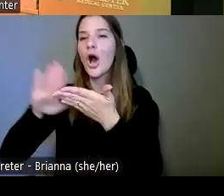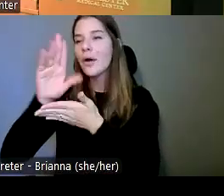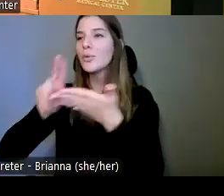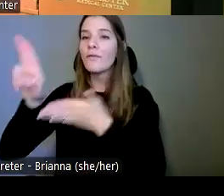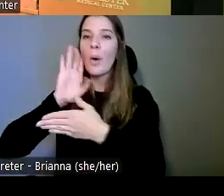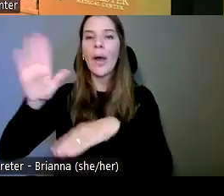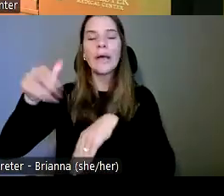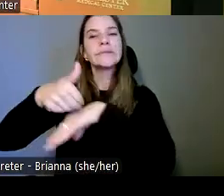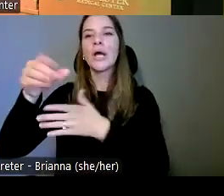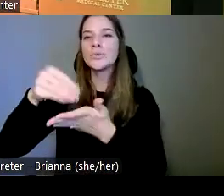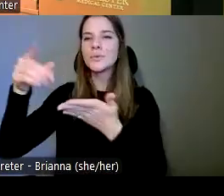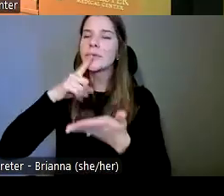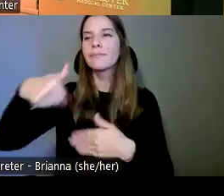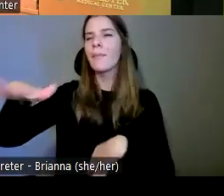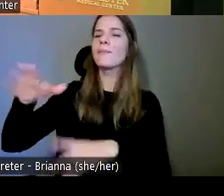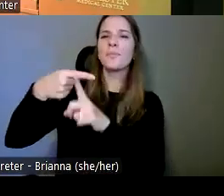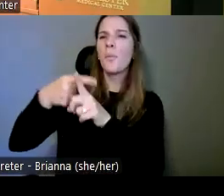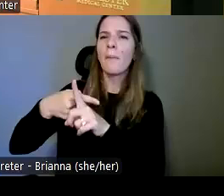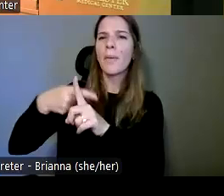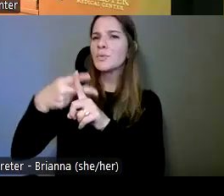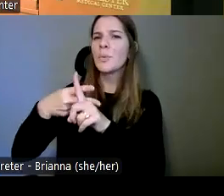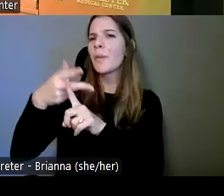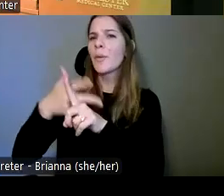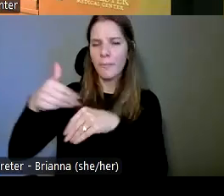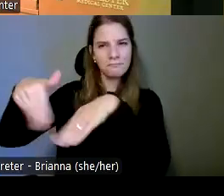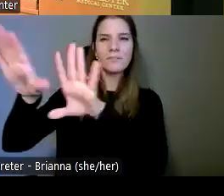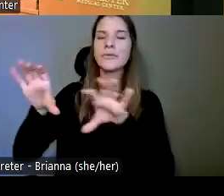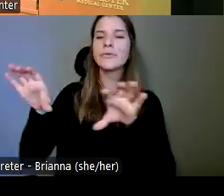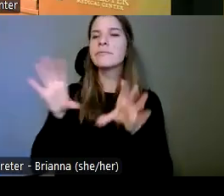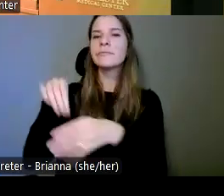"You're going to go out for a month or two months or three months, go do this project." And it's